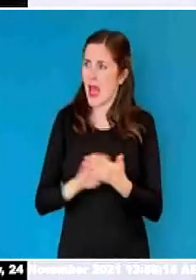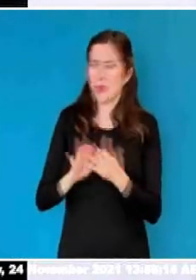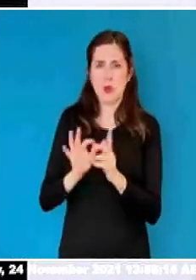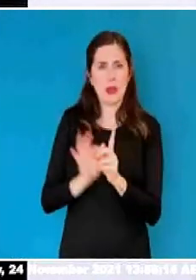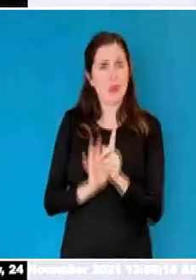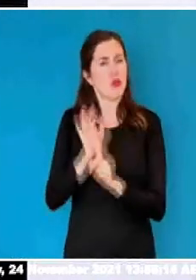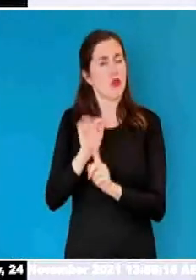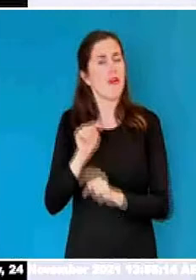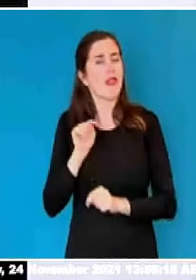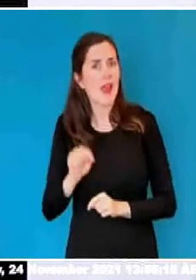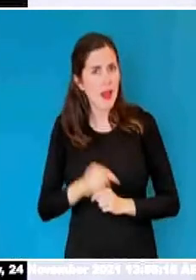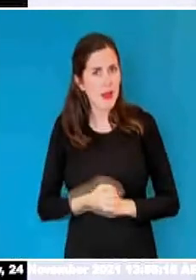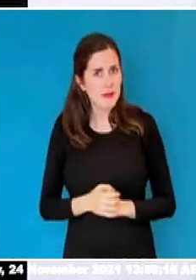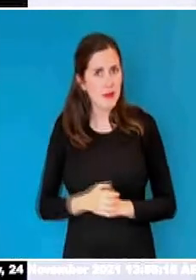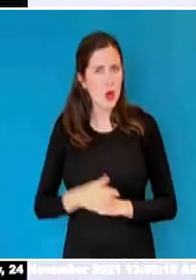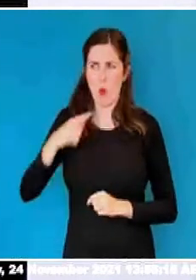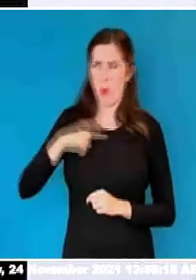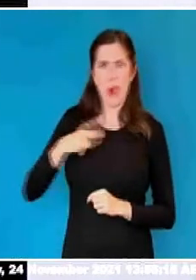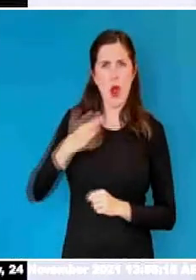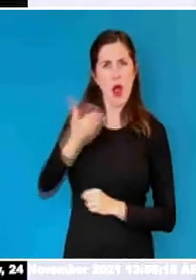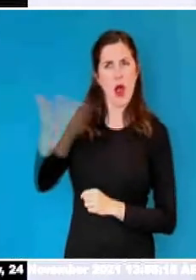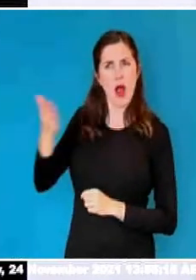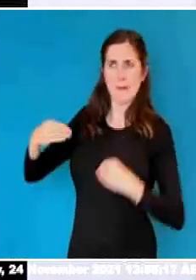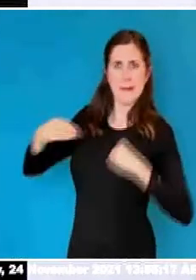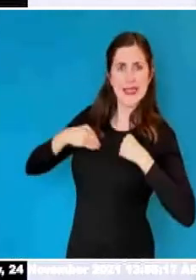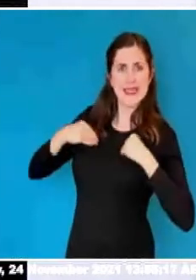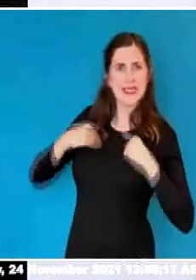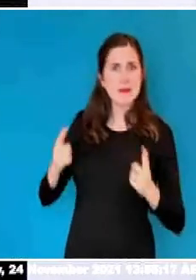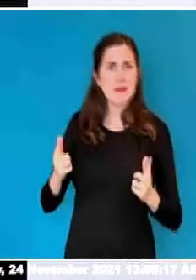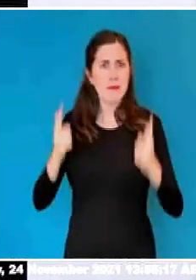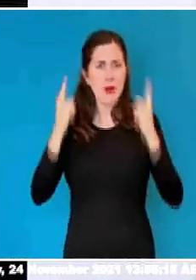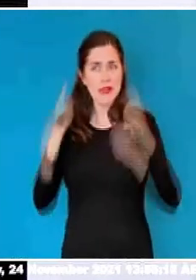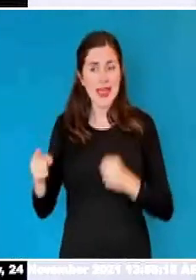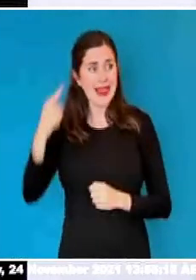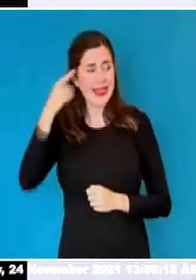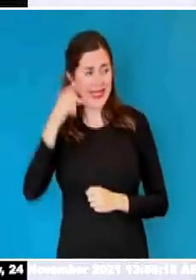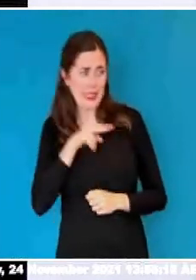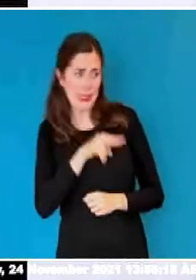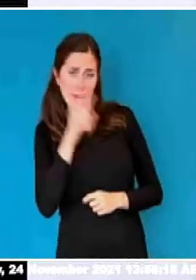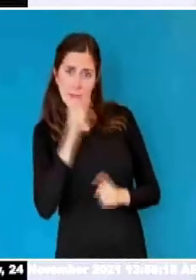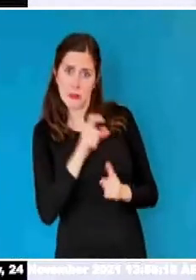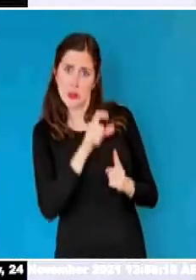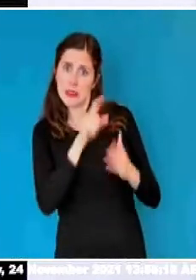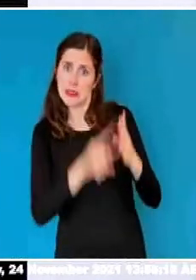myths and the misapprehensions that people with disability are themselves a risk.